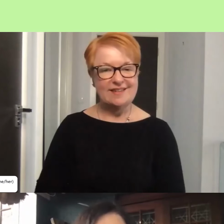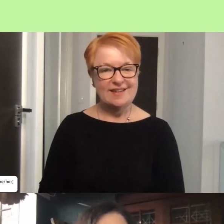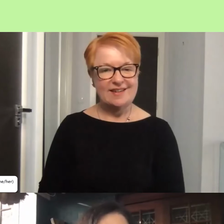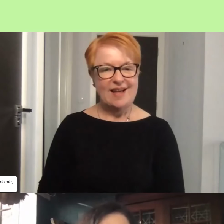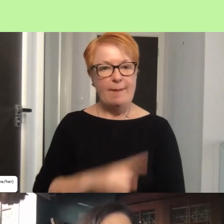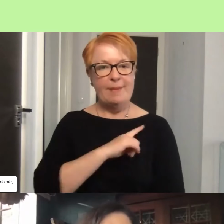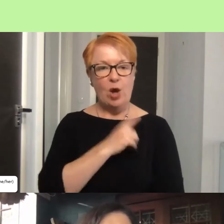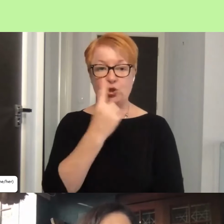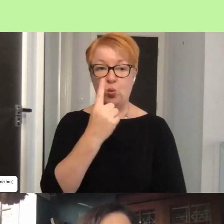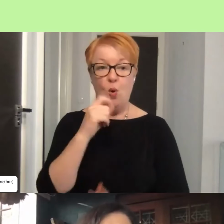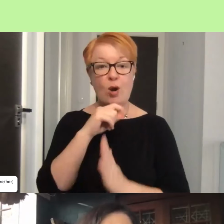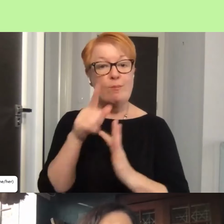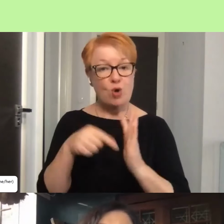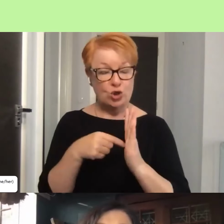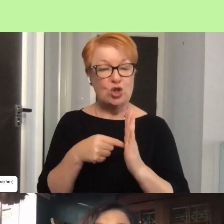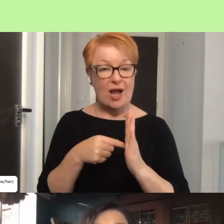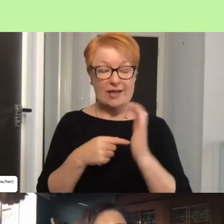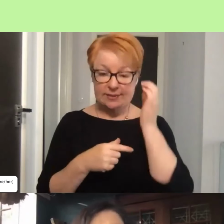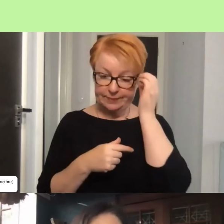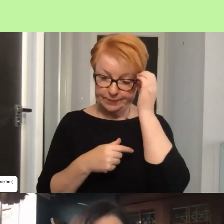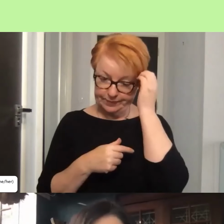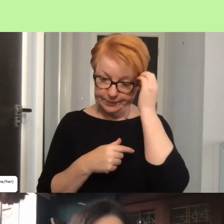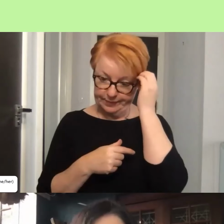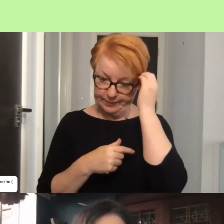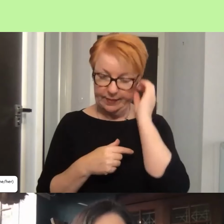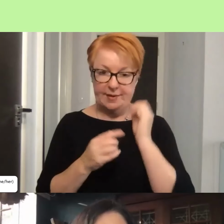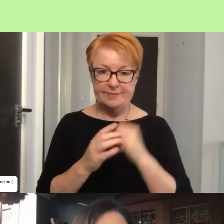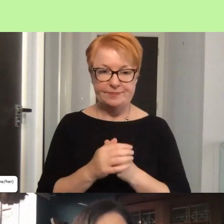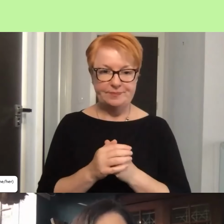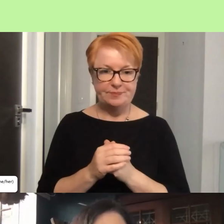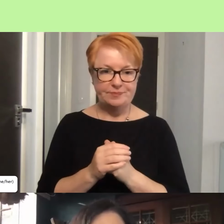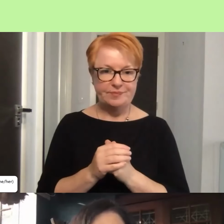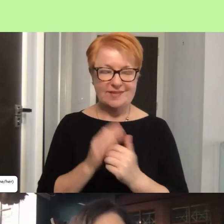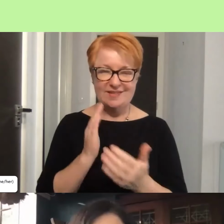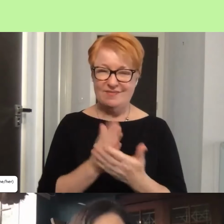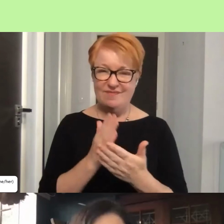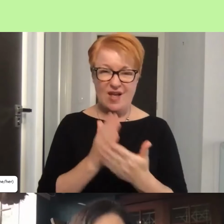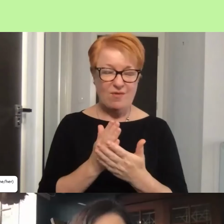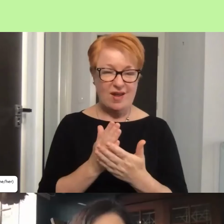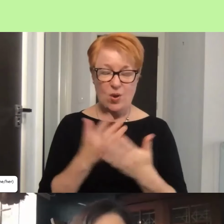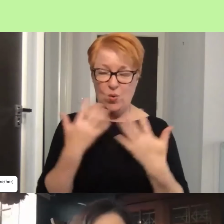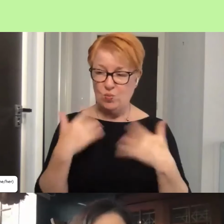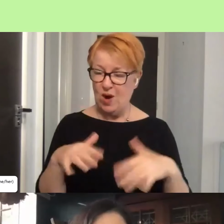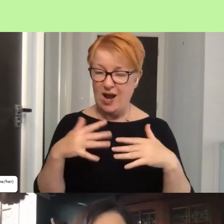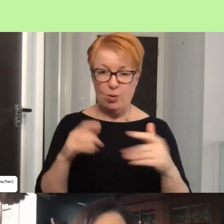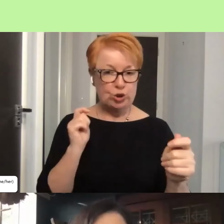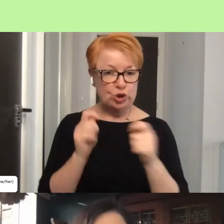that is very esoteric, it is something that changes all the time.